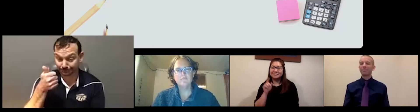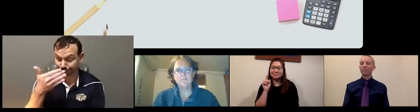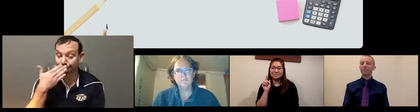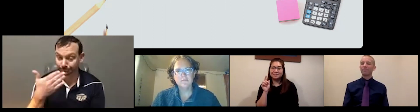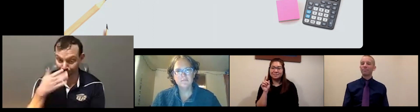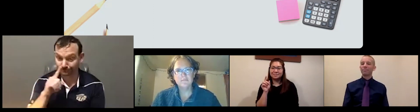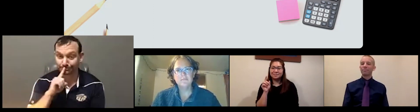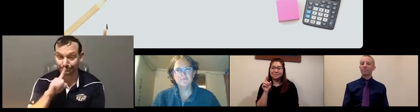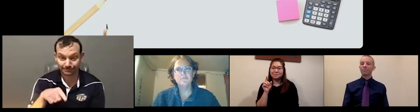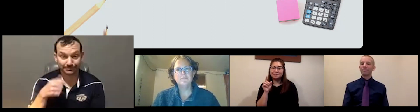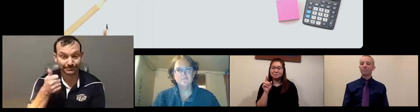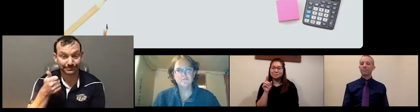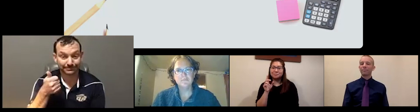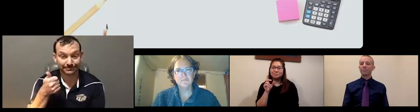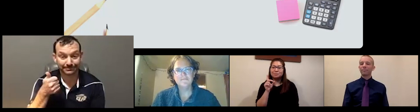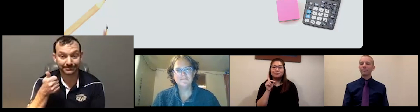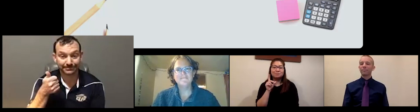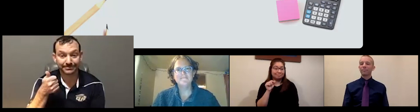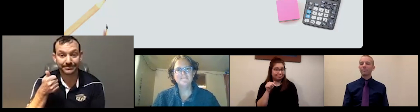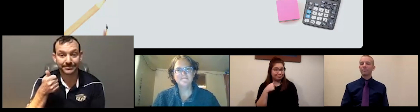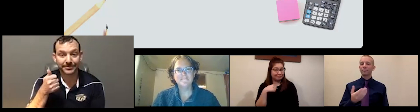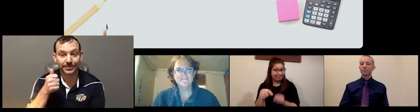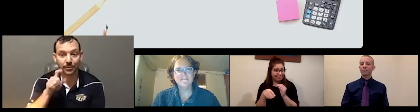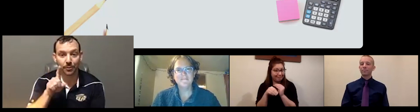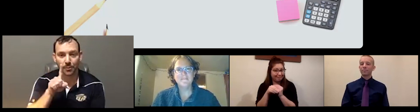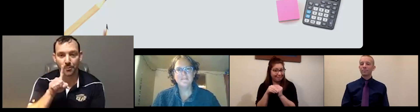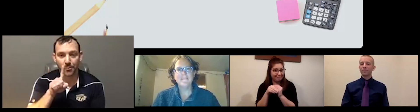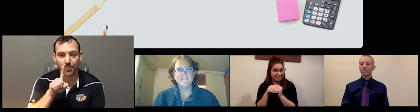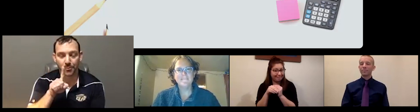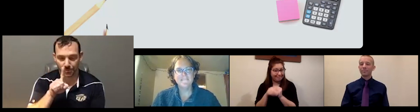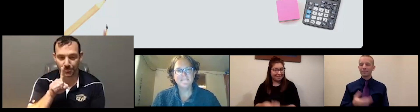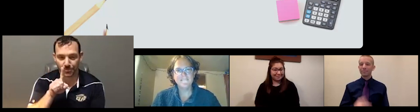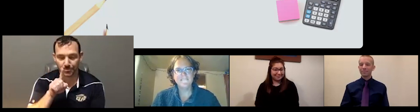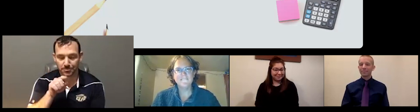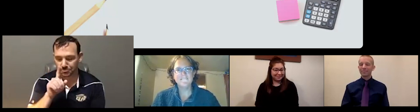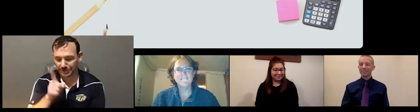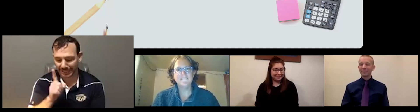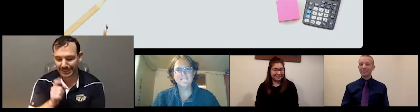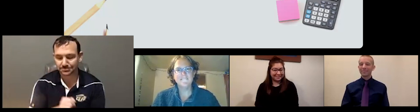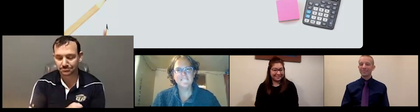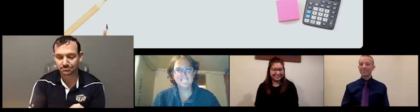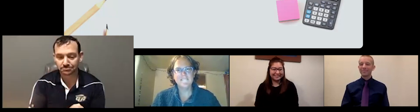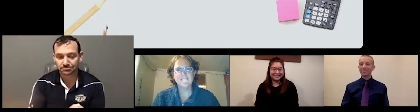Good response. Can I add something? Hold on for a second, please.